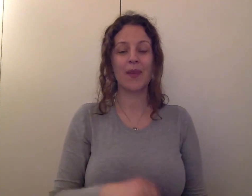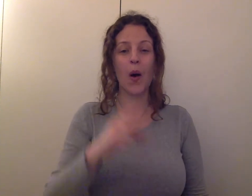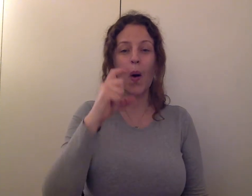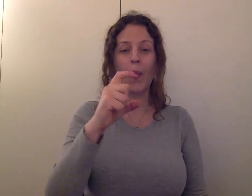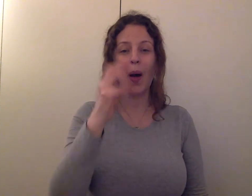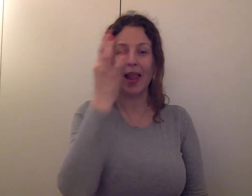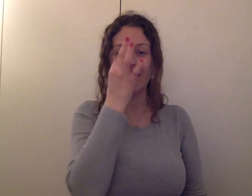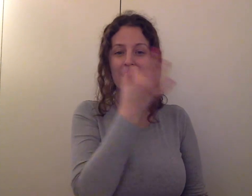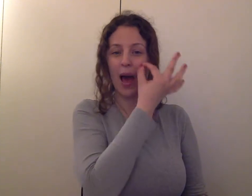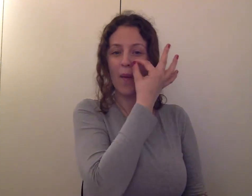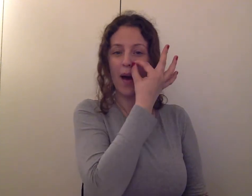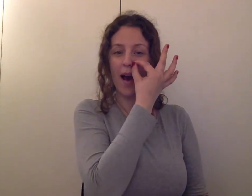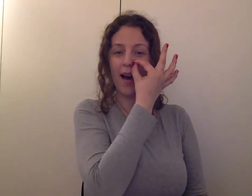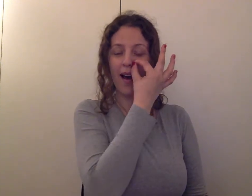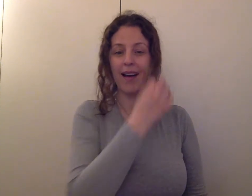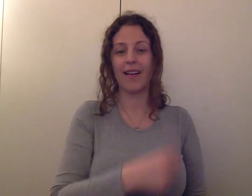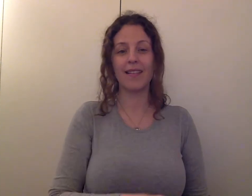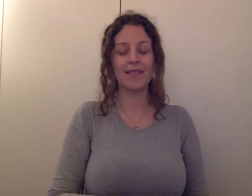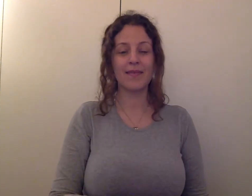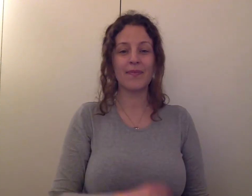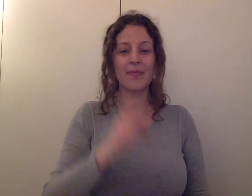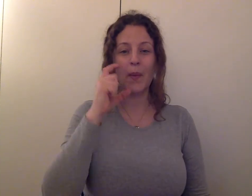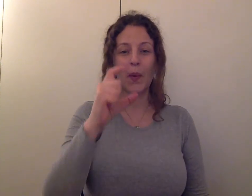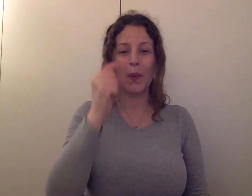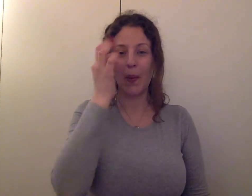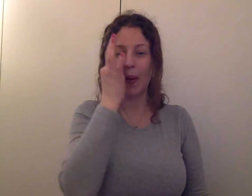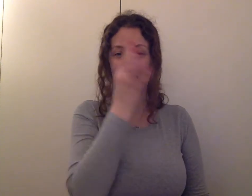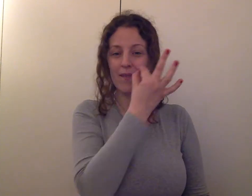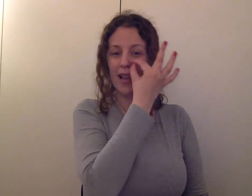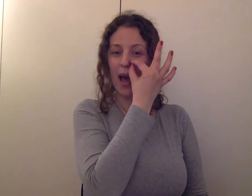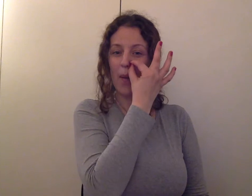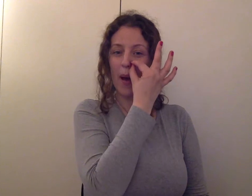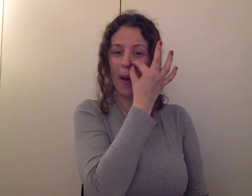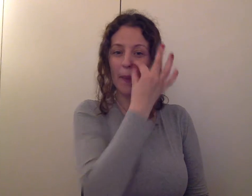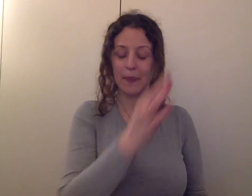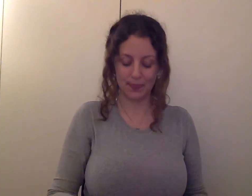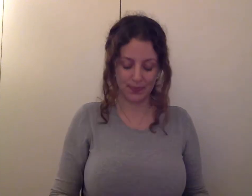CAULIFLOWER